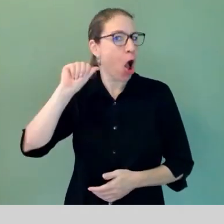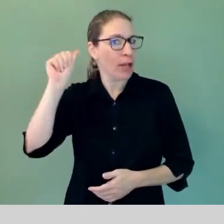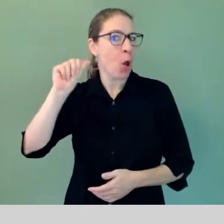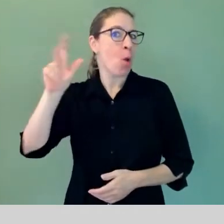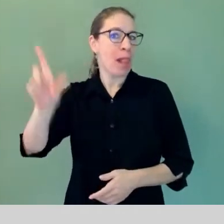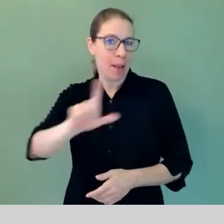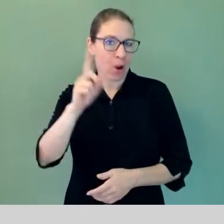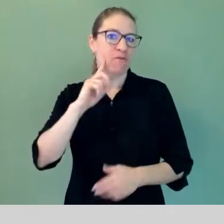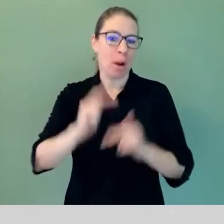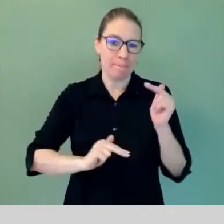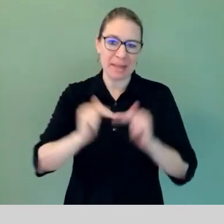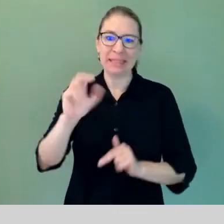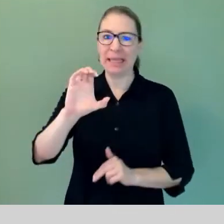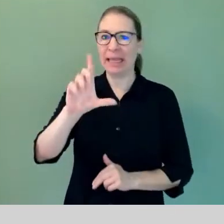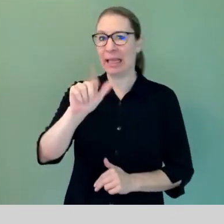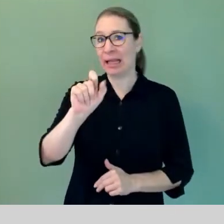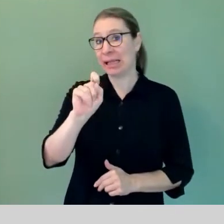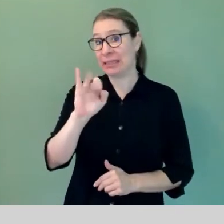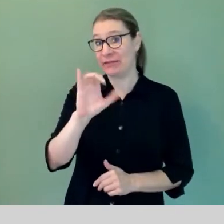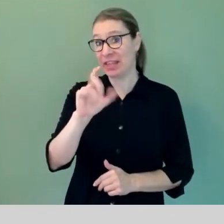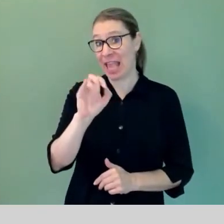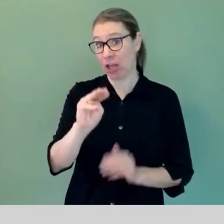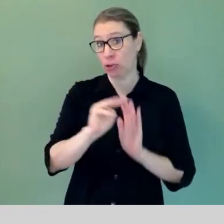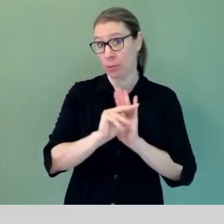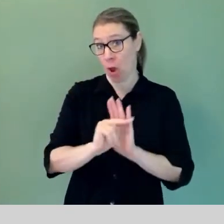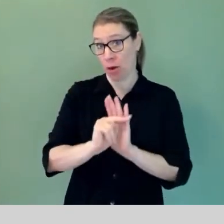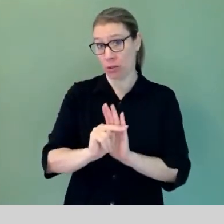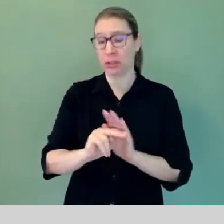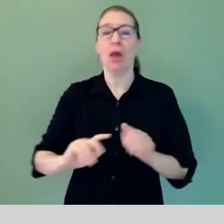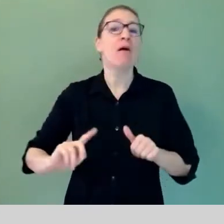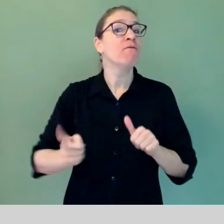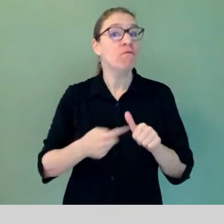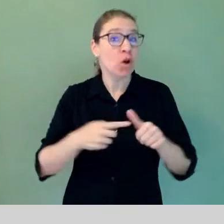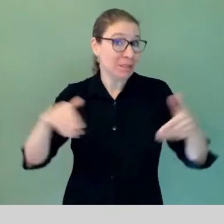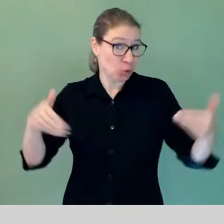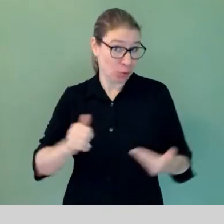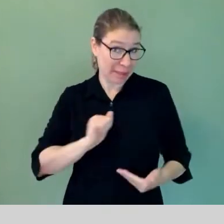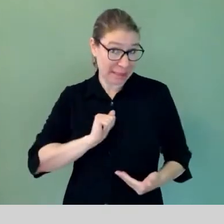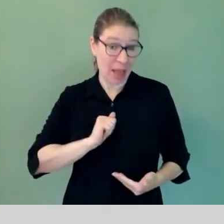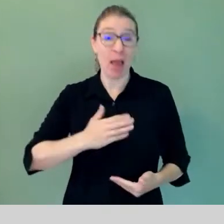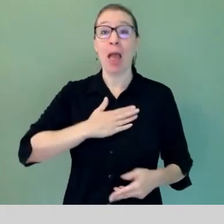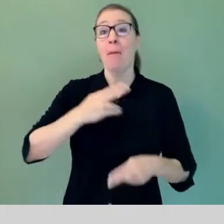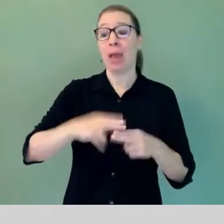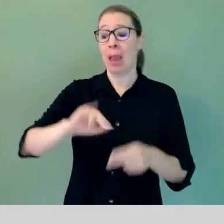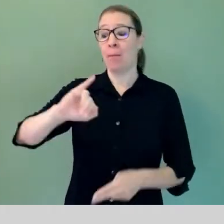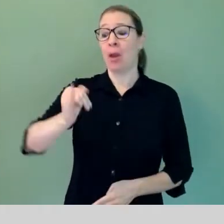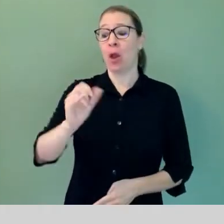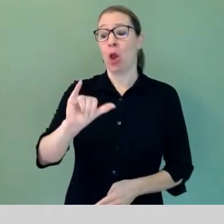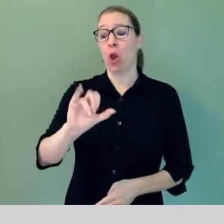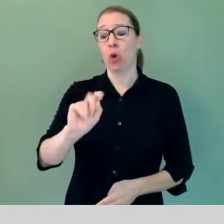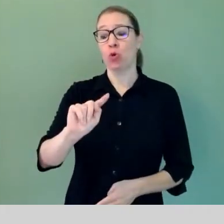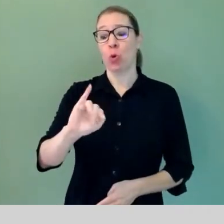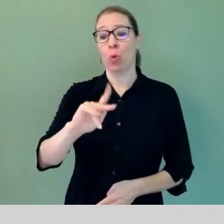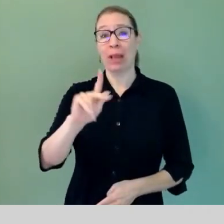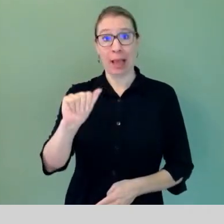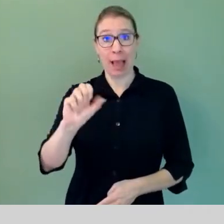for building audio classification models. Before I dive right in, I want to quickly introduce myself. My name is Jyotika Singh,